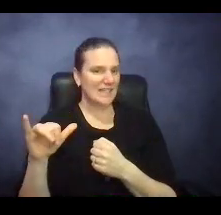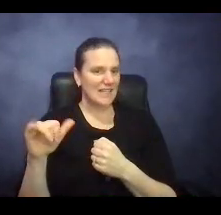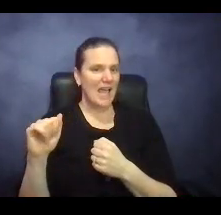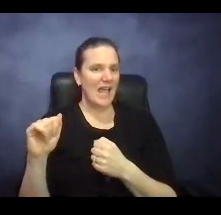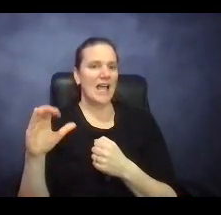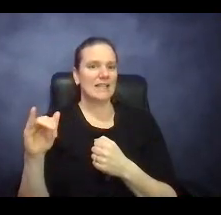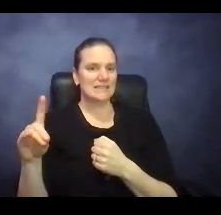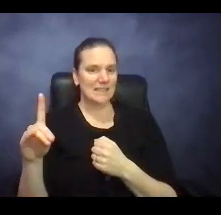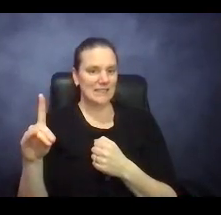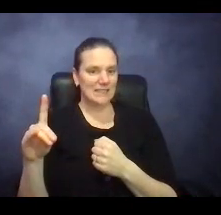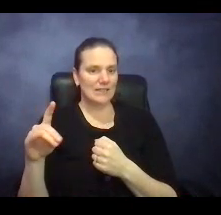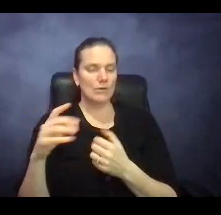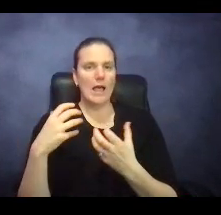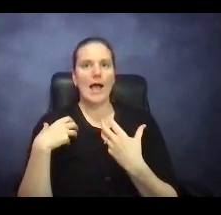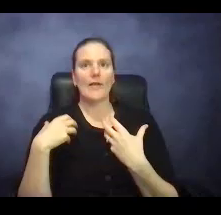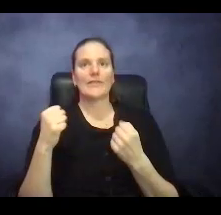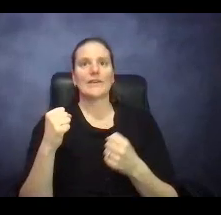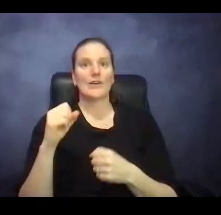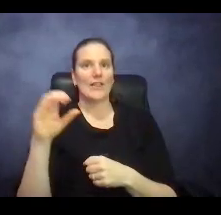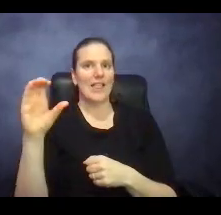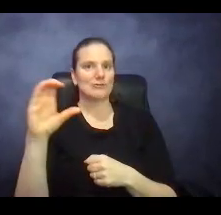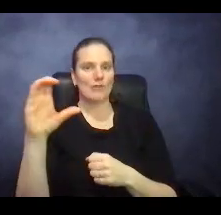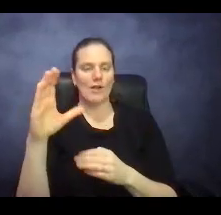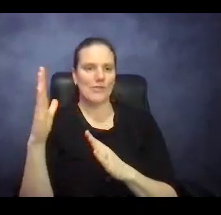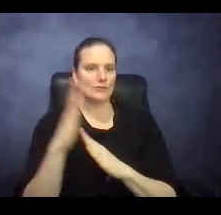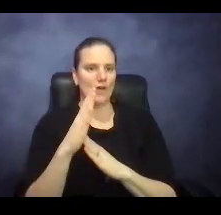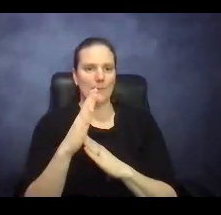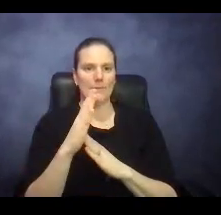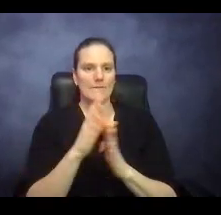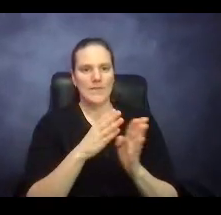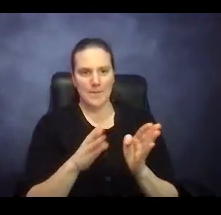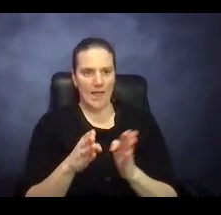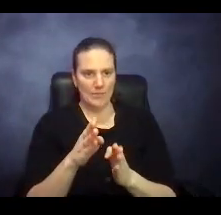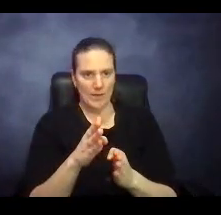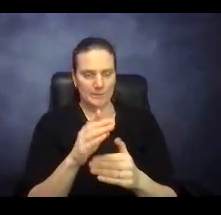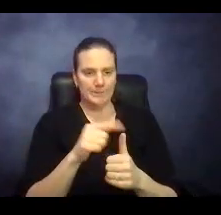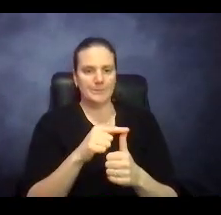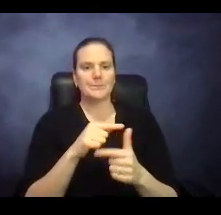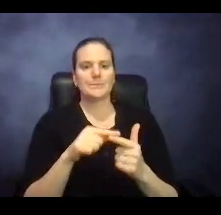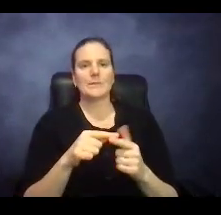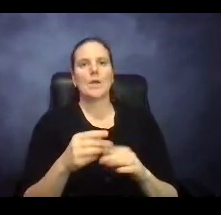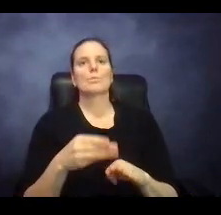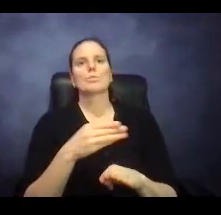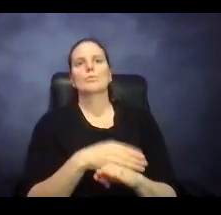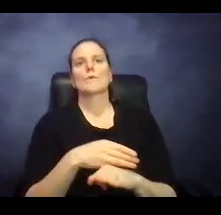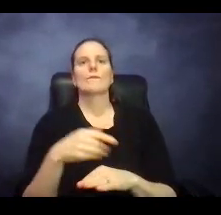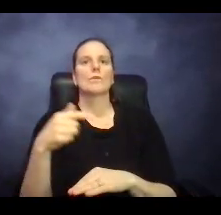That means you're getting that healthier cholesterol at the very top of that pathway. It improves glucose sensitivity.